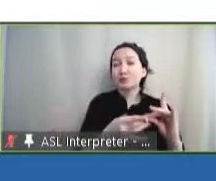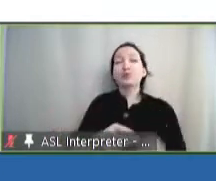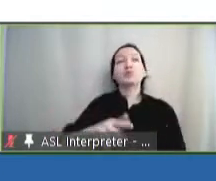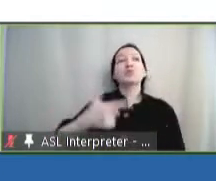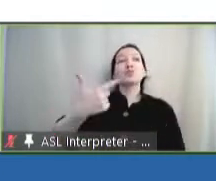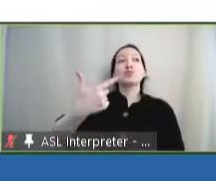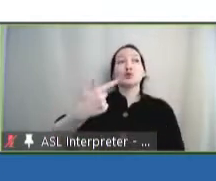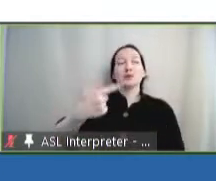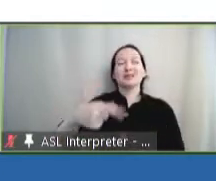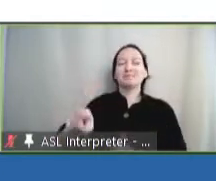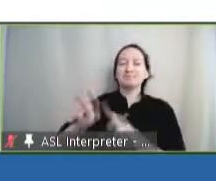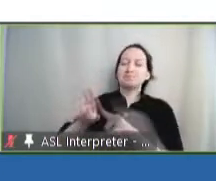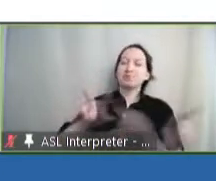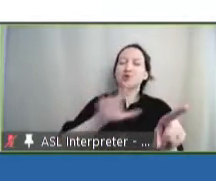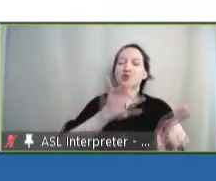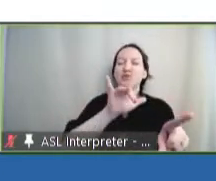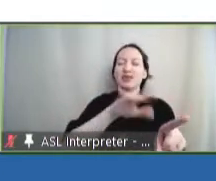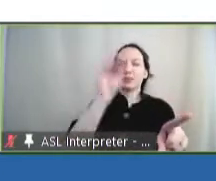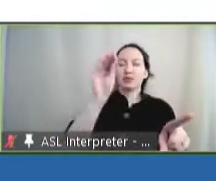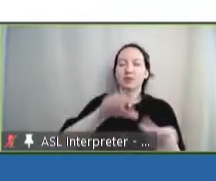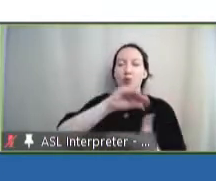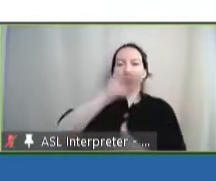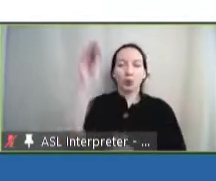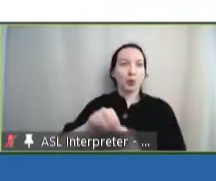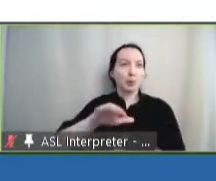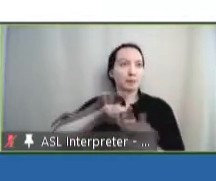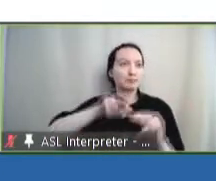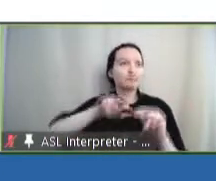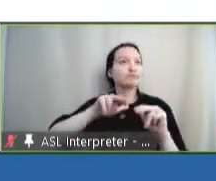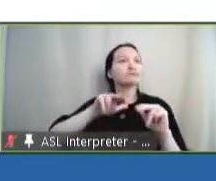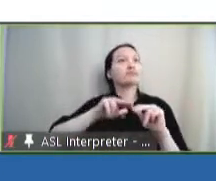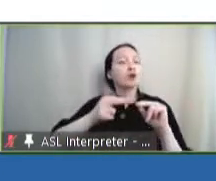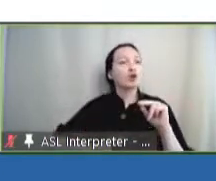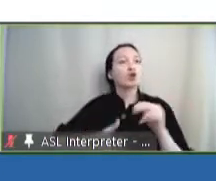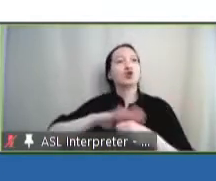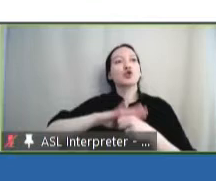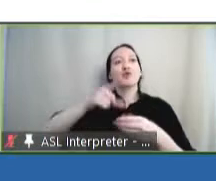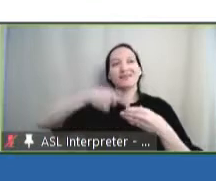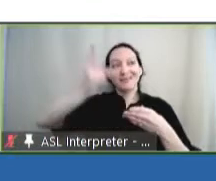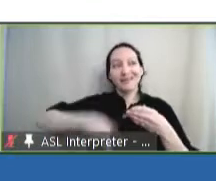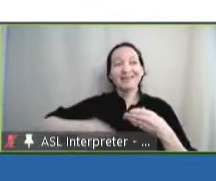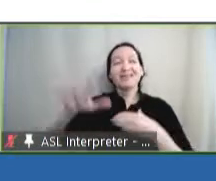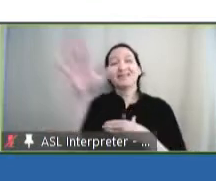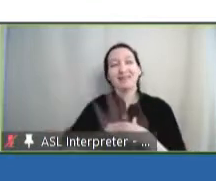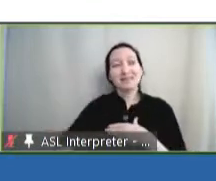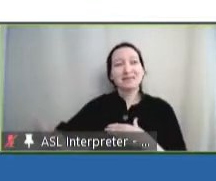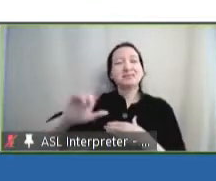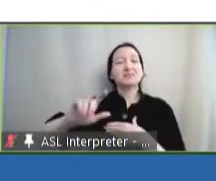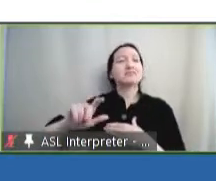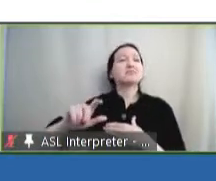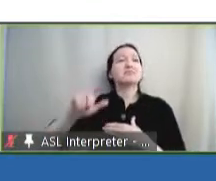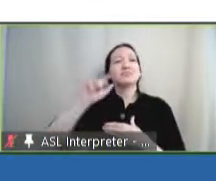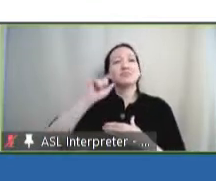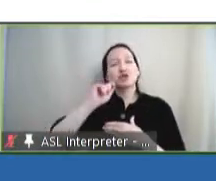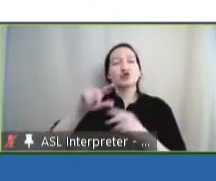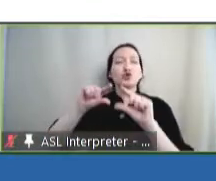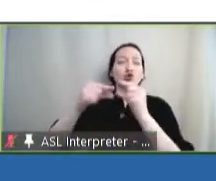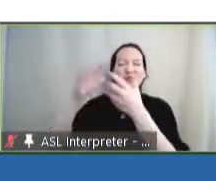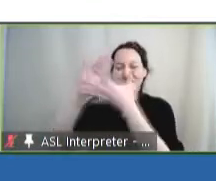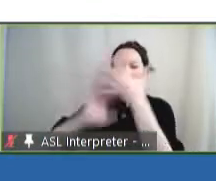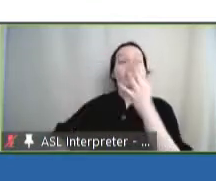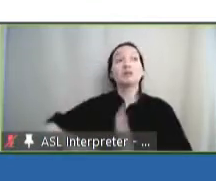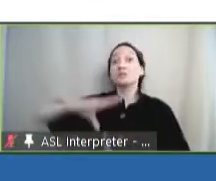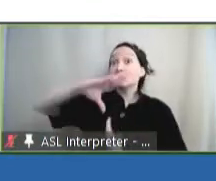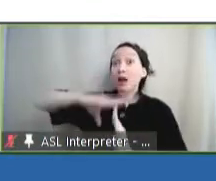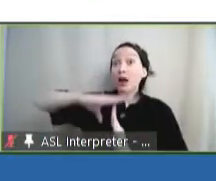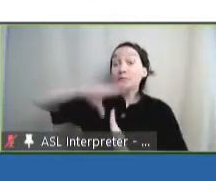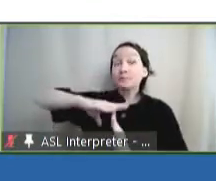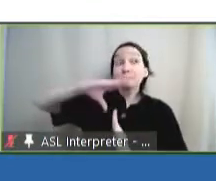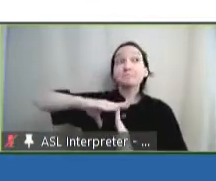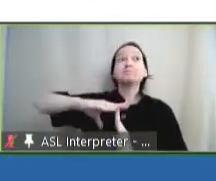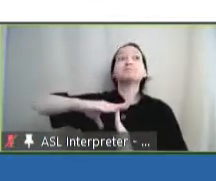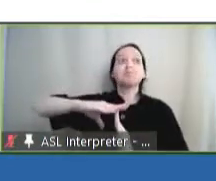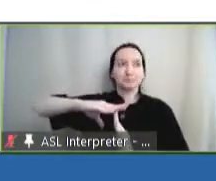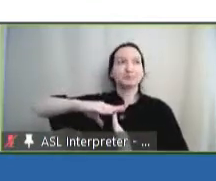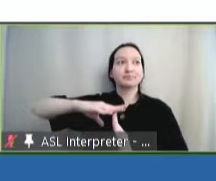to 25 percent reduction in COVID-19 outcomes among racial-ethnic groups. The highest reductions, the